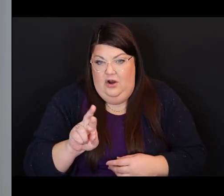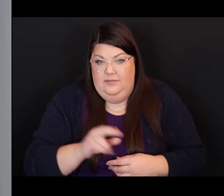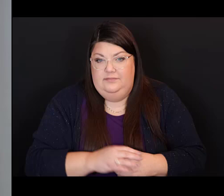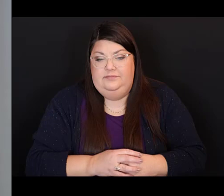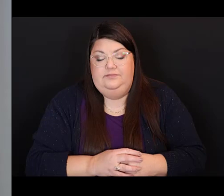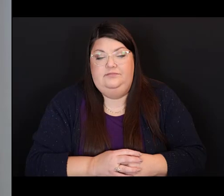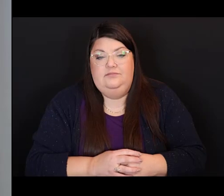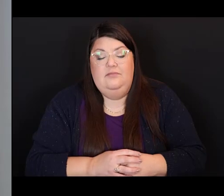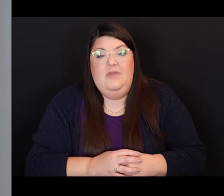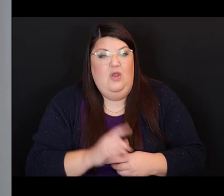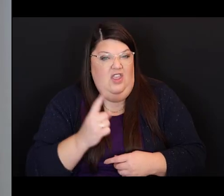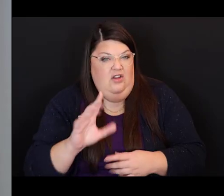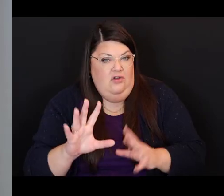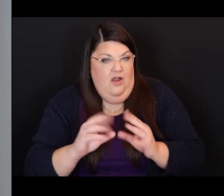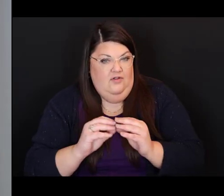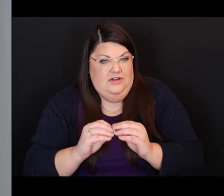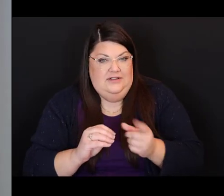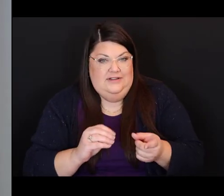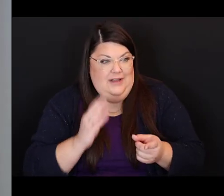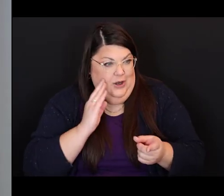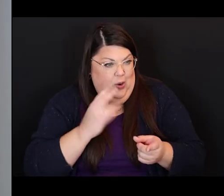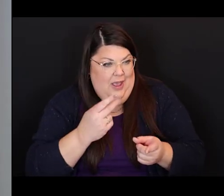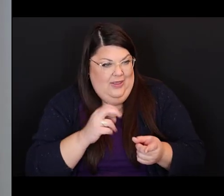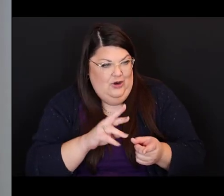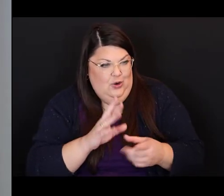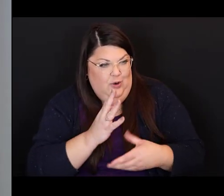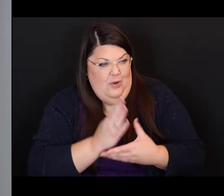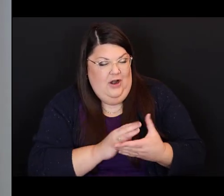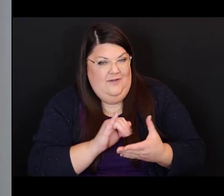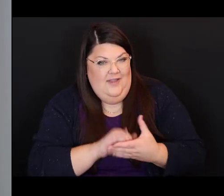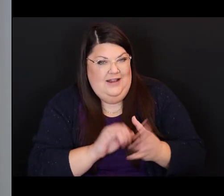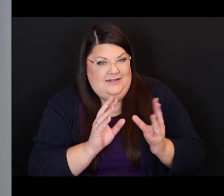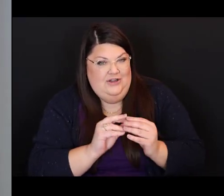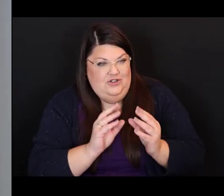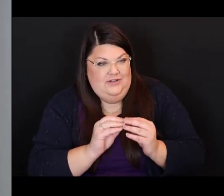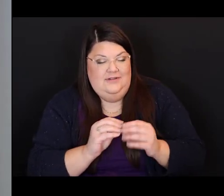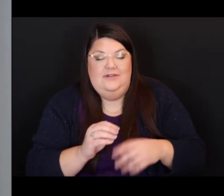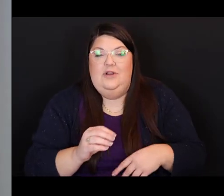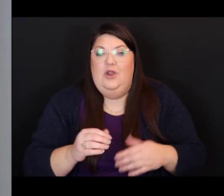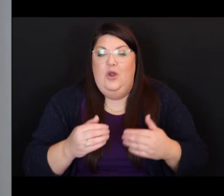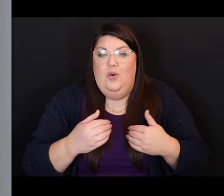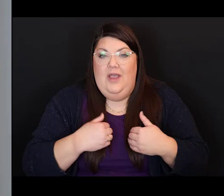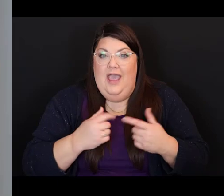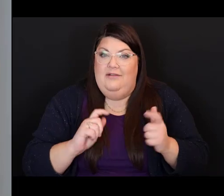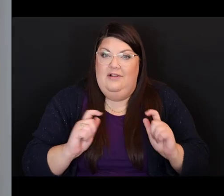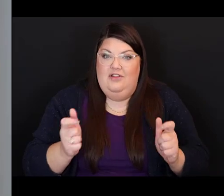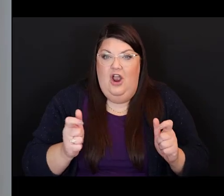and so we did that. And I know Heather you were part of that session, and we had a large turnout